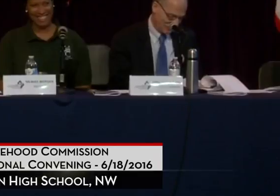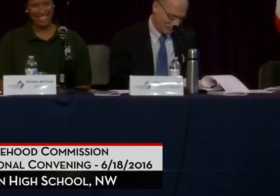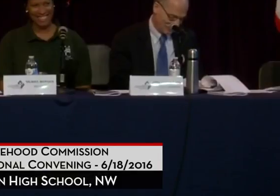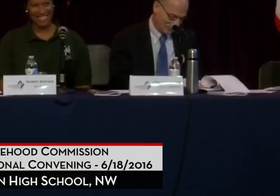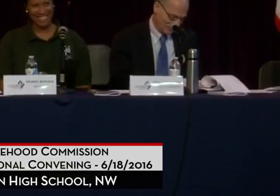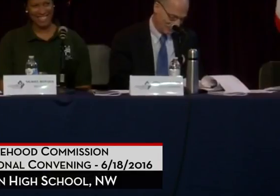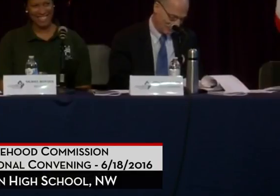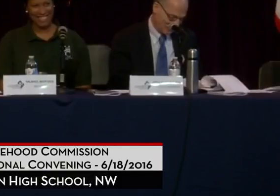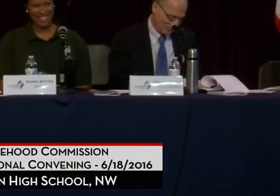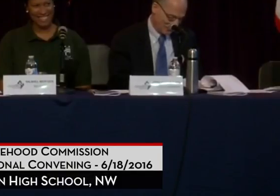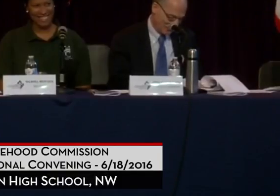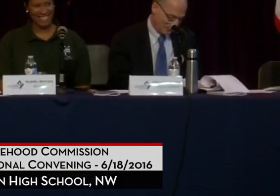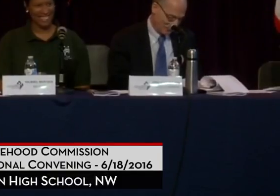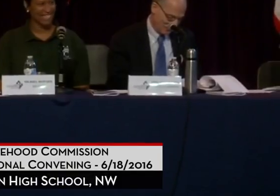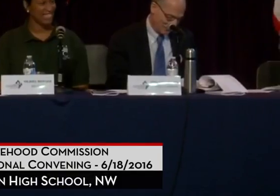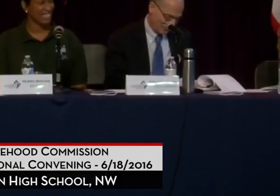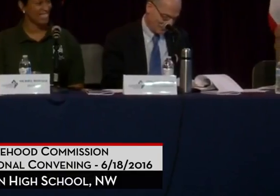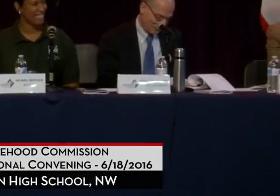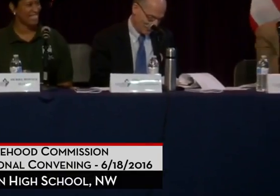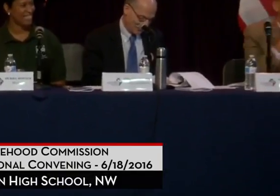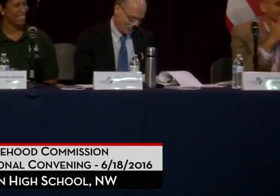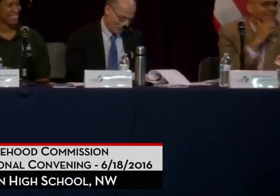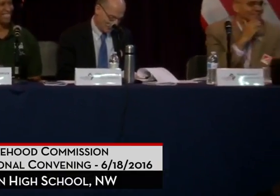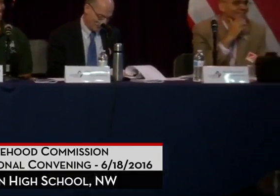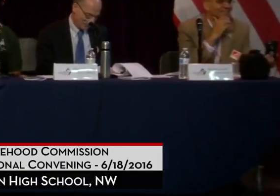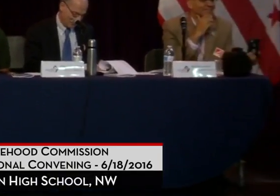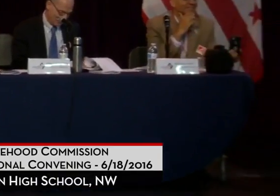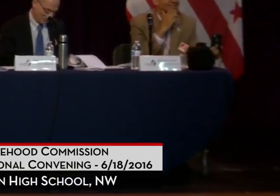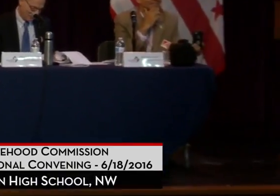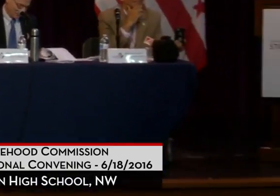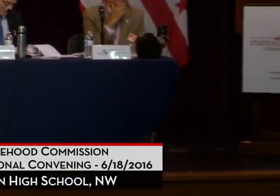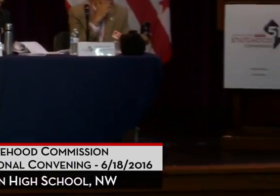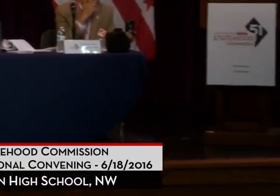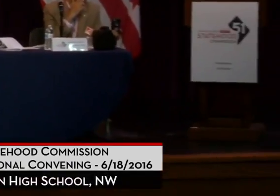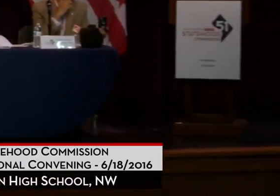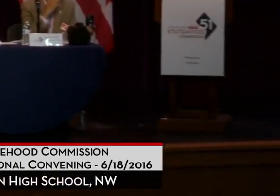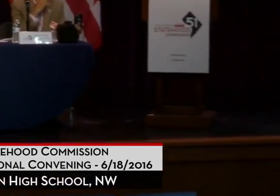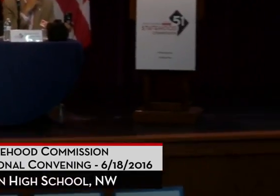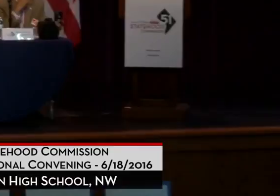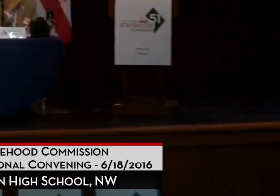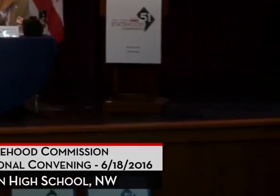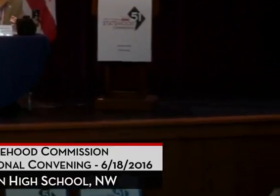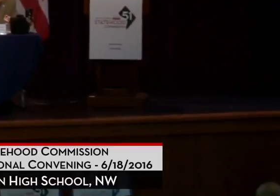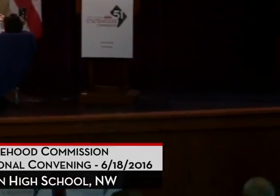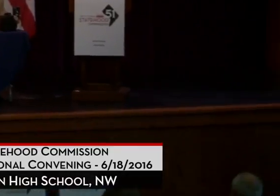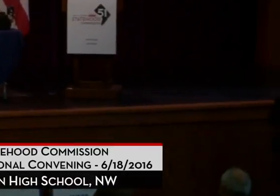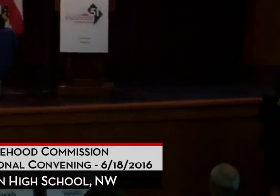SHIRLEY HOFFMAN. JESSE LEVEL. I'M SORRY, PLEASE COME DOWN, MISS HOFFMAN.